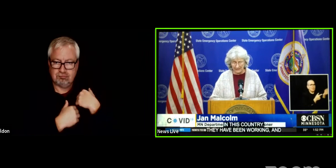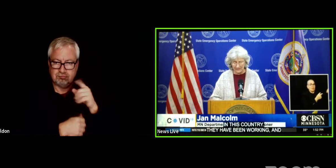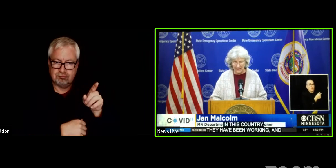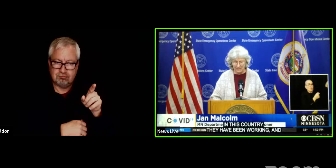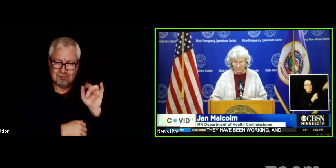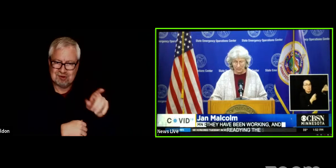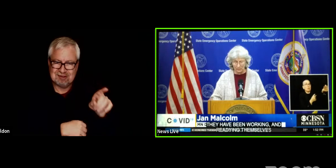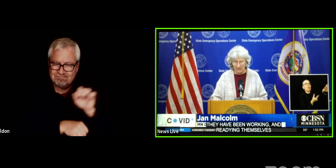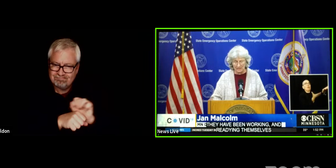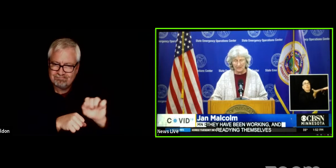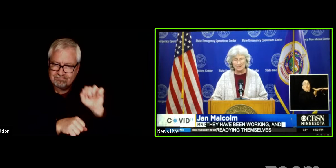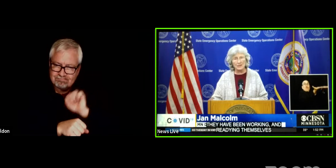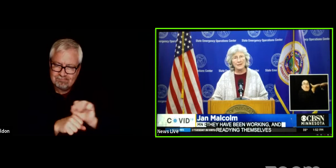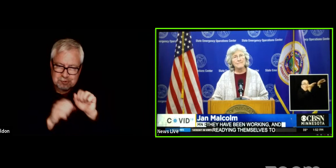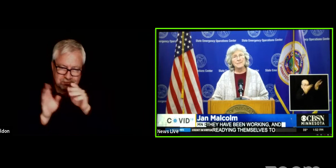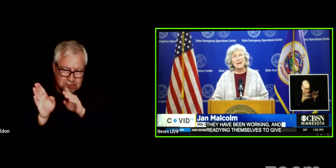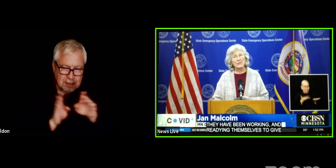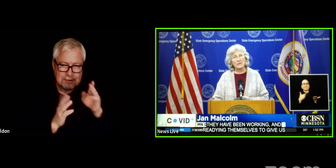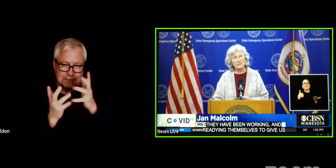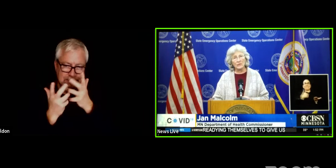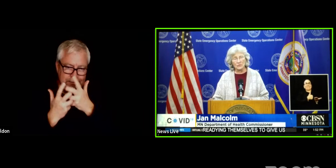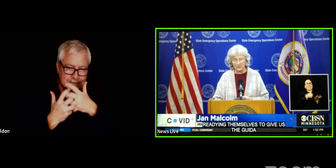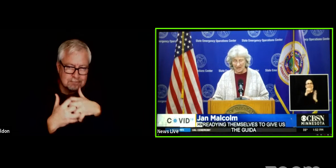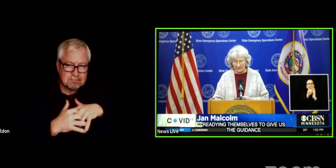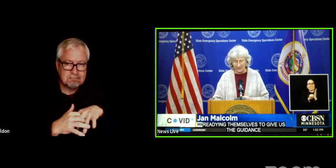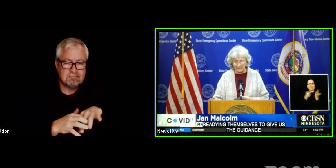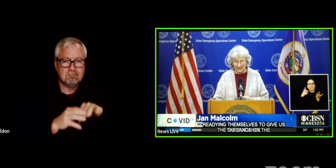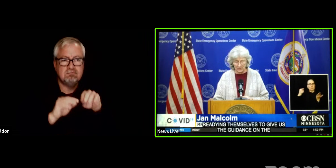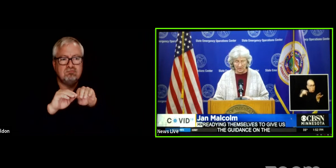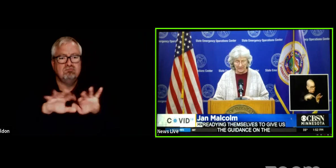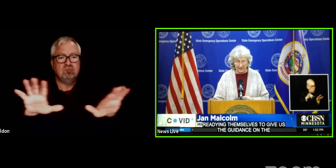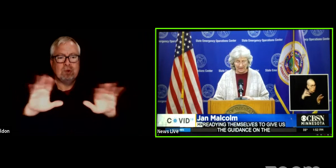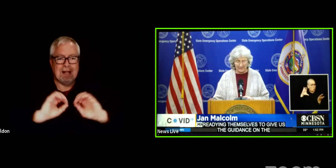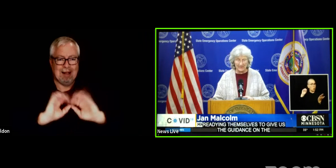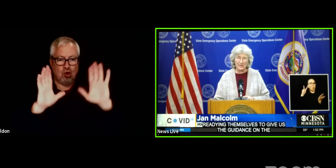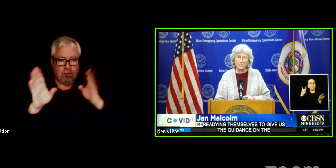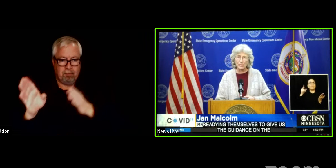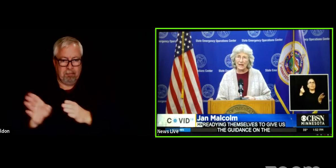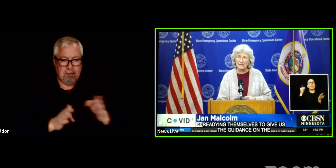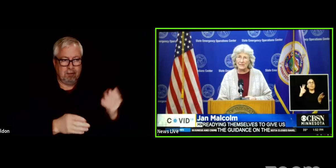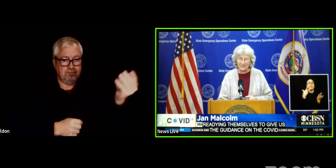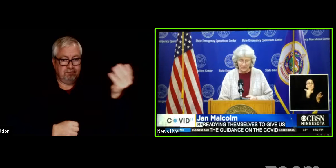AS THEY CAME THROUGH THE PROCESS. AND THESE FOLKS AT THE ADVISORY COMMITTEE ON IMMUNIZATION PRACTICES,